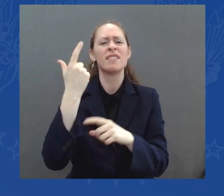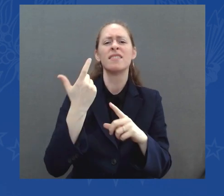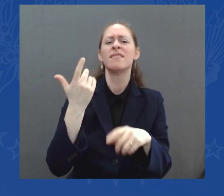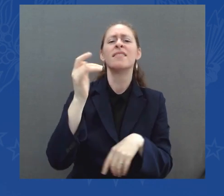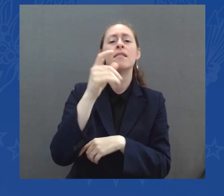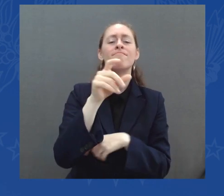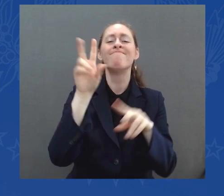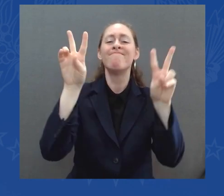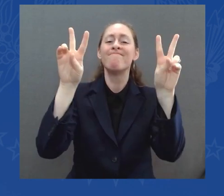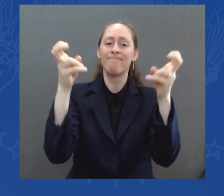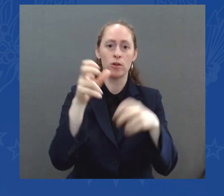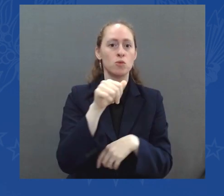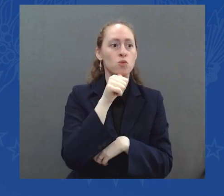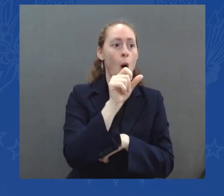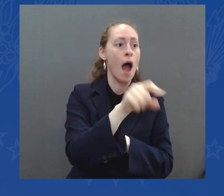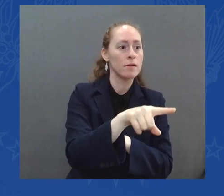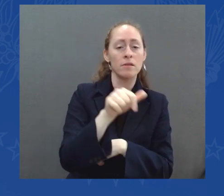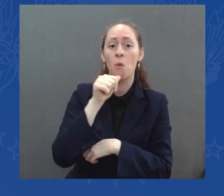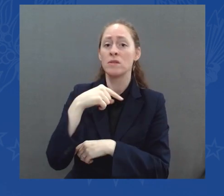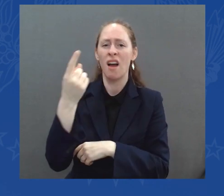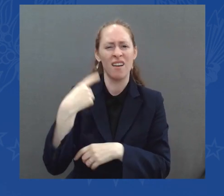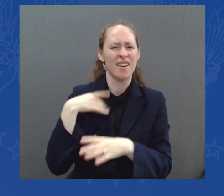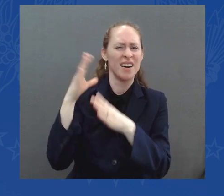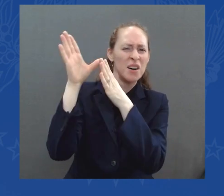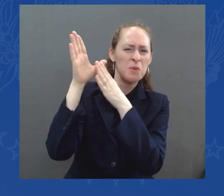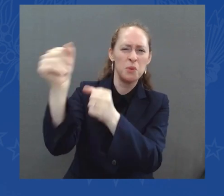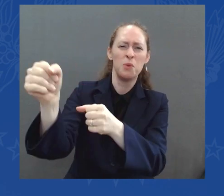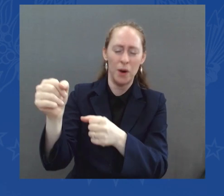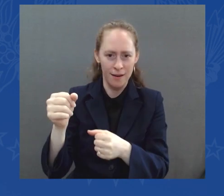and more protections to millions of people across this country.